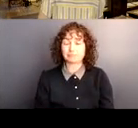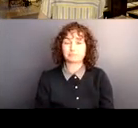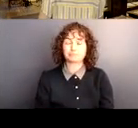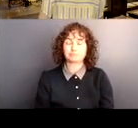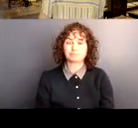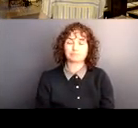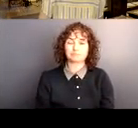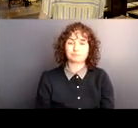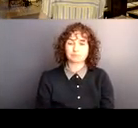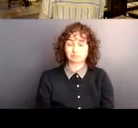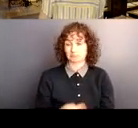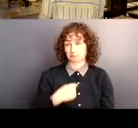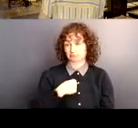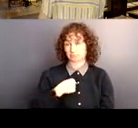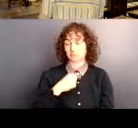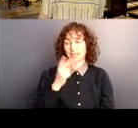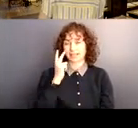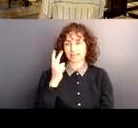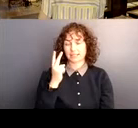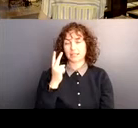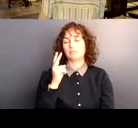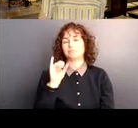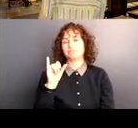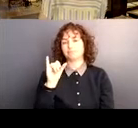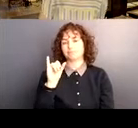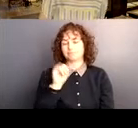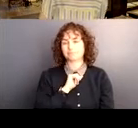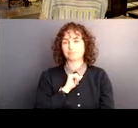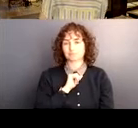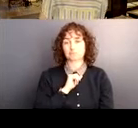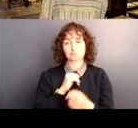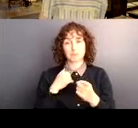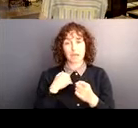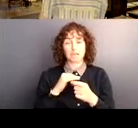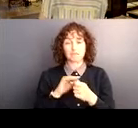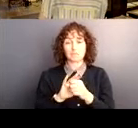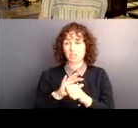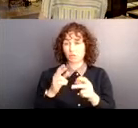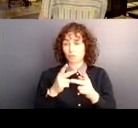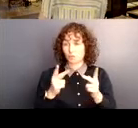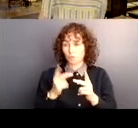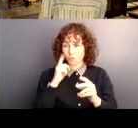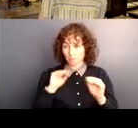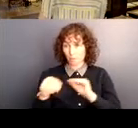I personally see that there is room for mobility is definitely